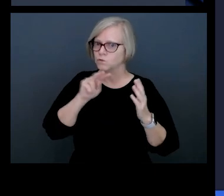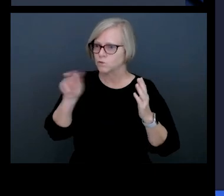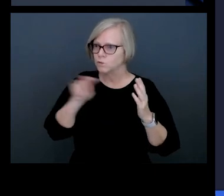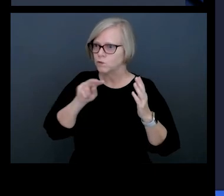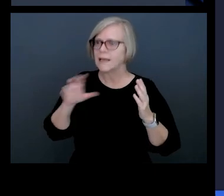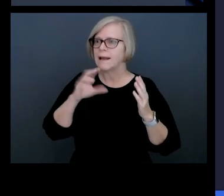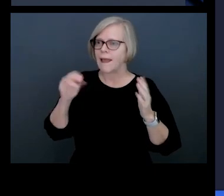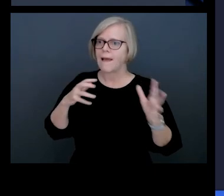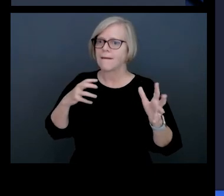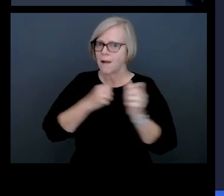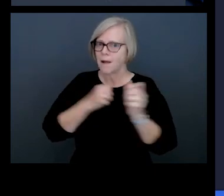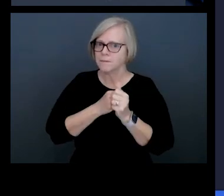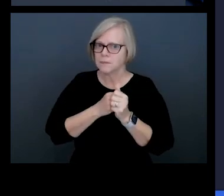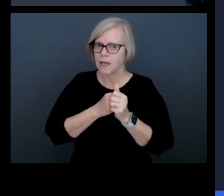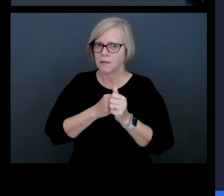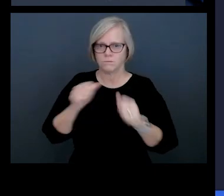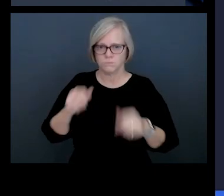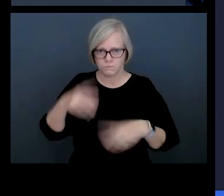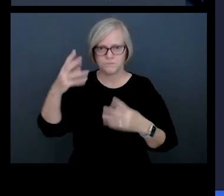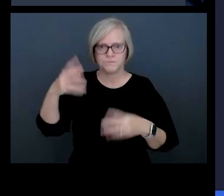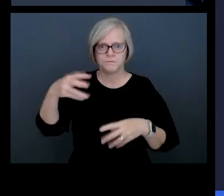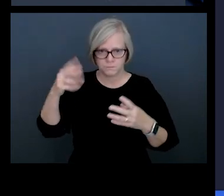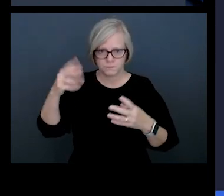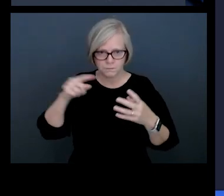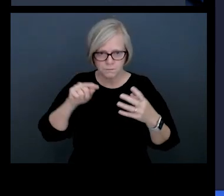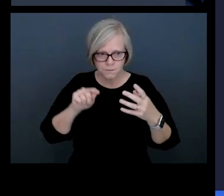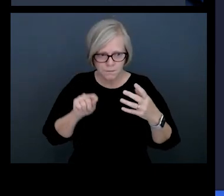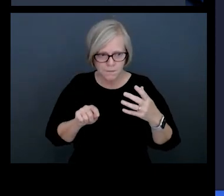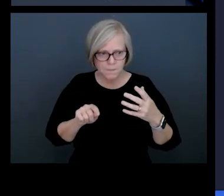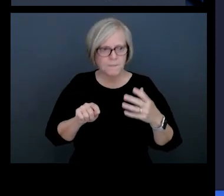And then down here is where we create that.